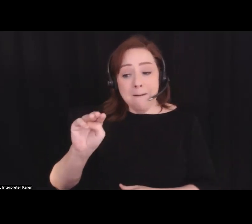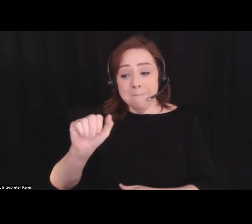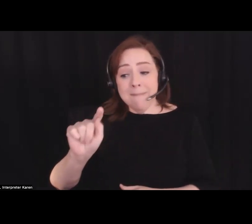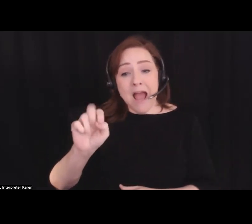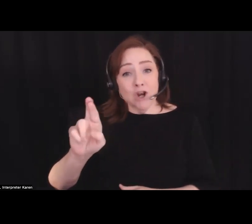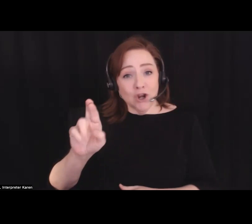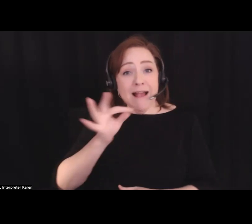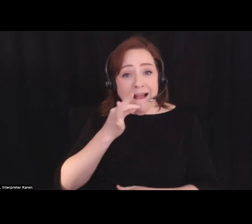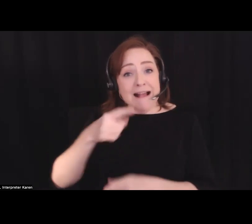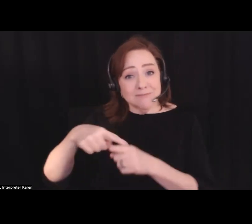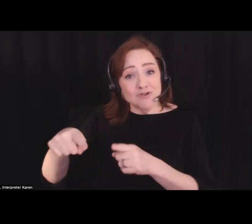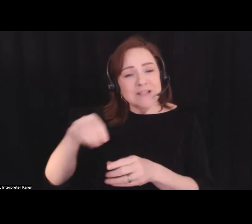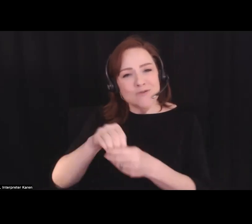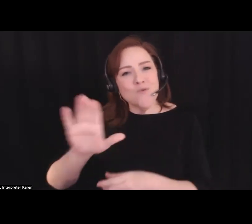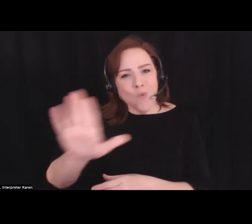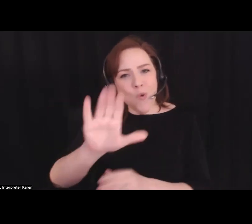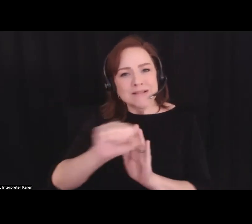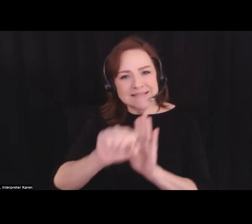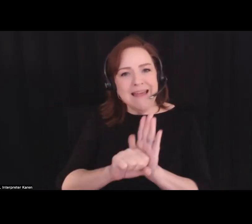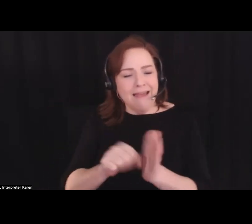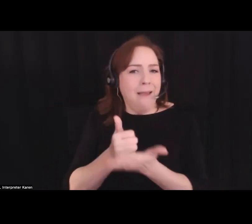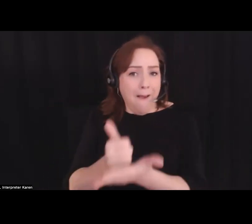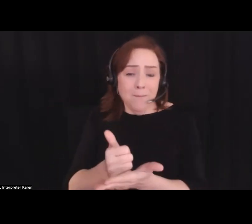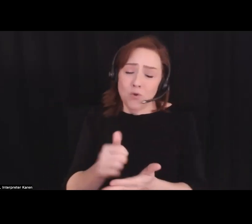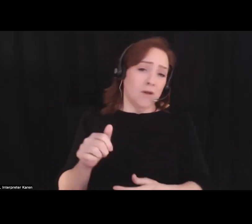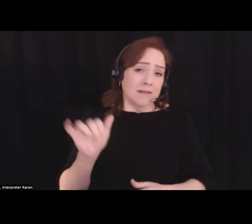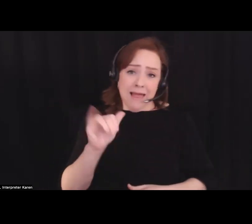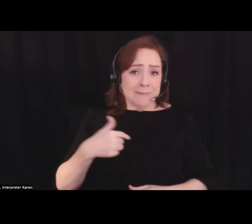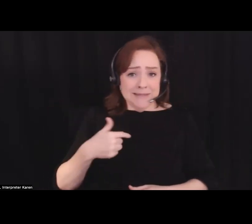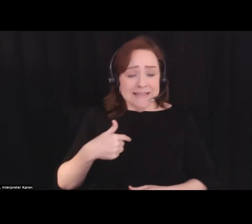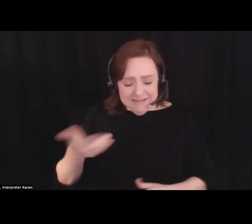state of North Carolina and happy to help those providers in North Carolina to understand better